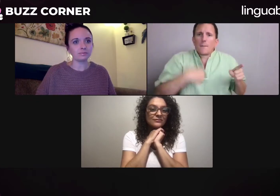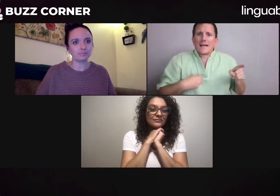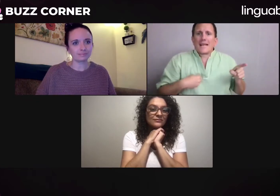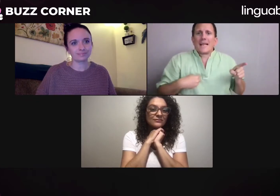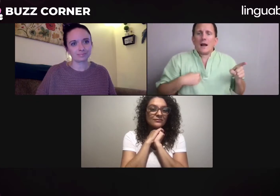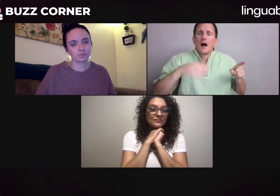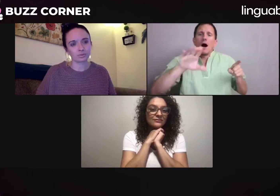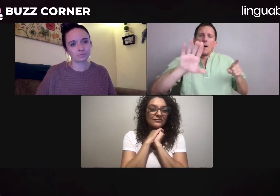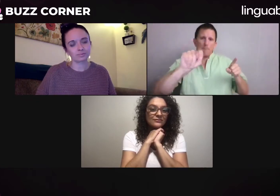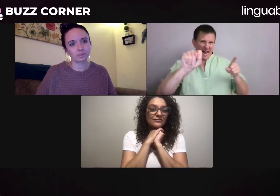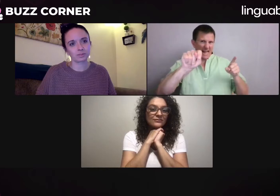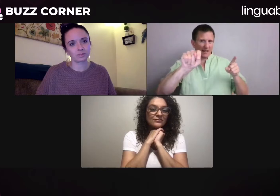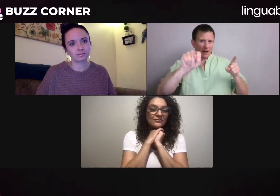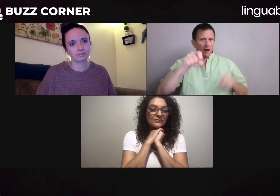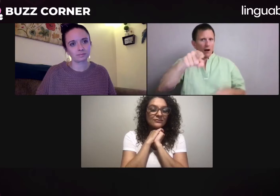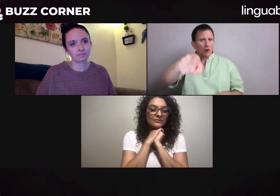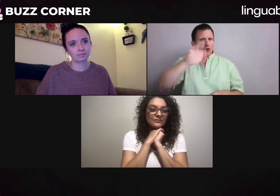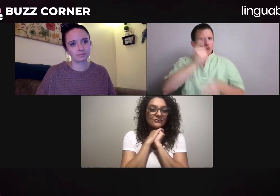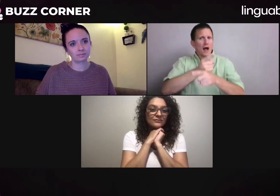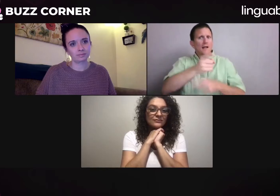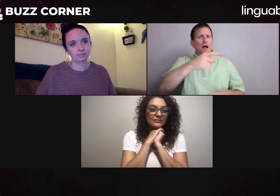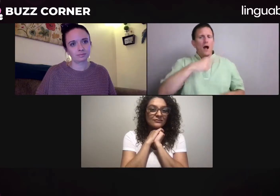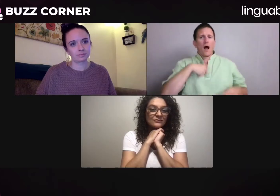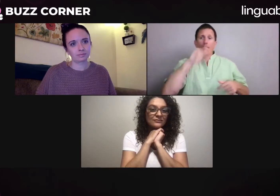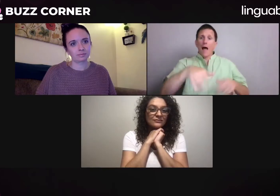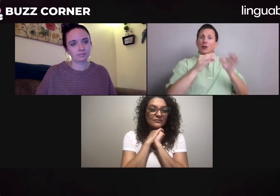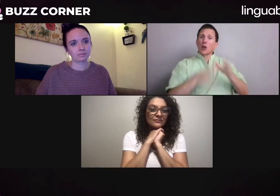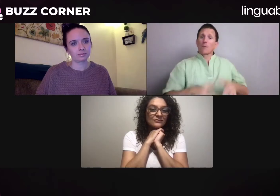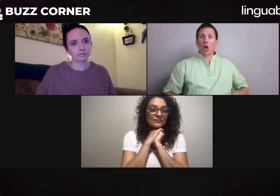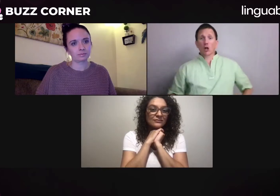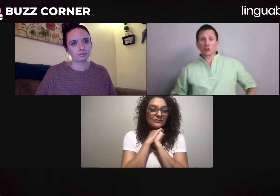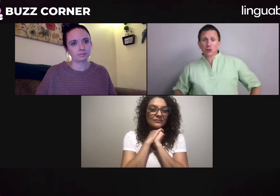They're amazing. That's amazing for me. But you're right.